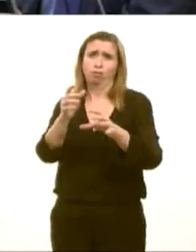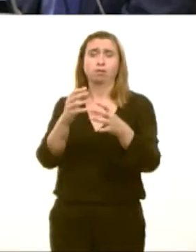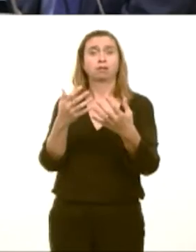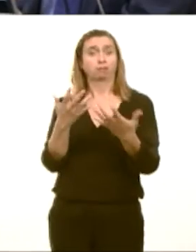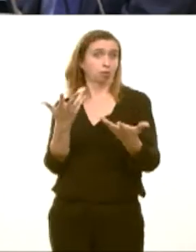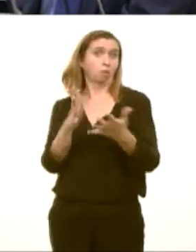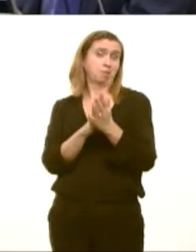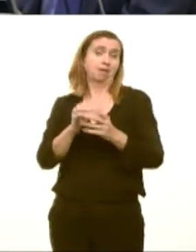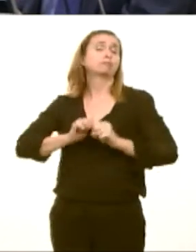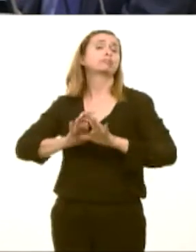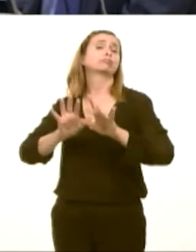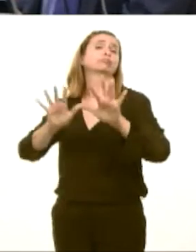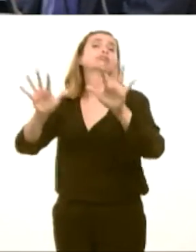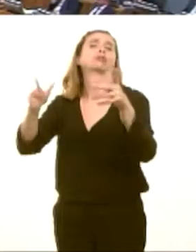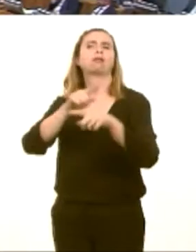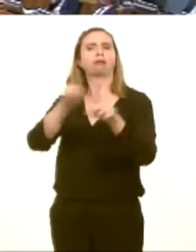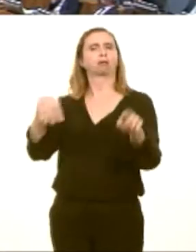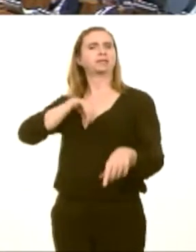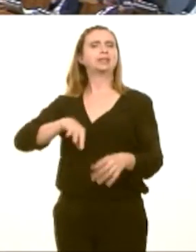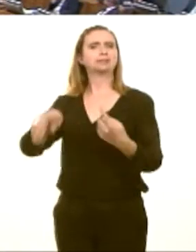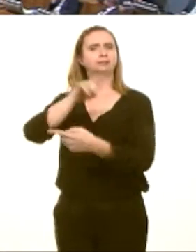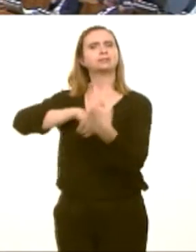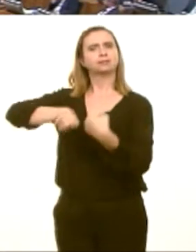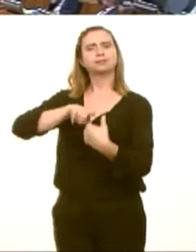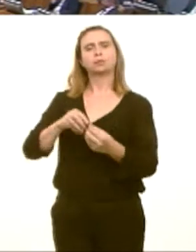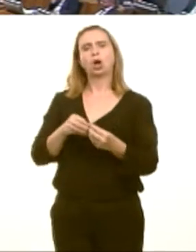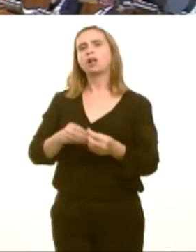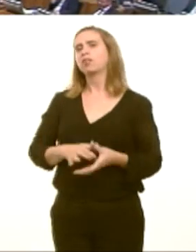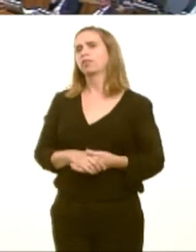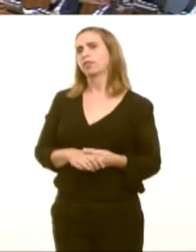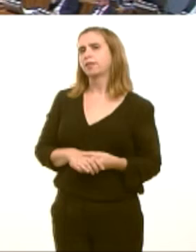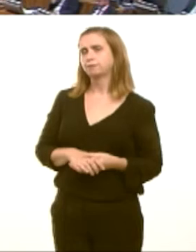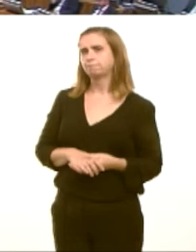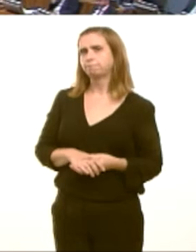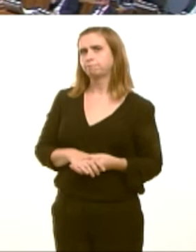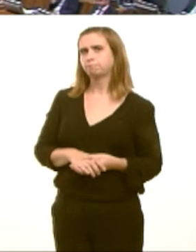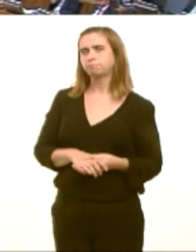Eluned Parrott: First Minister, it seems to me that one of the persisting problems in